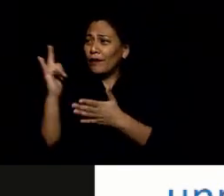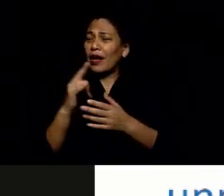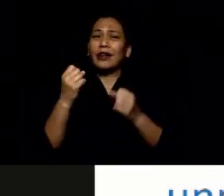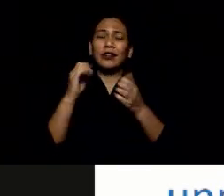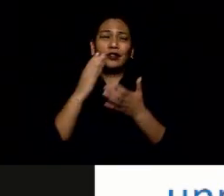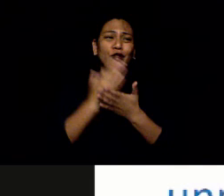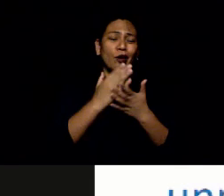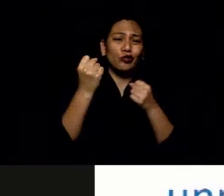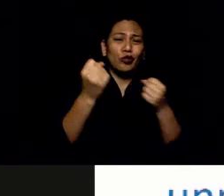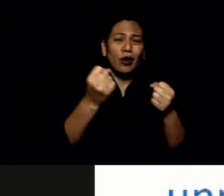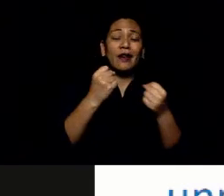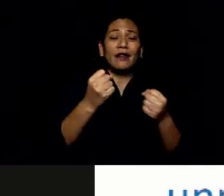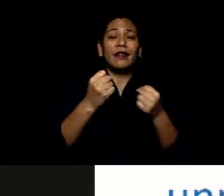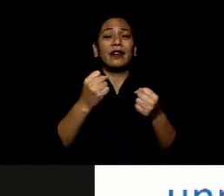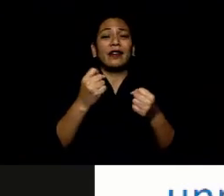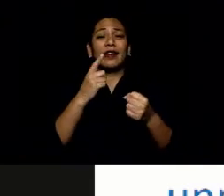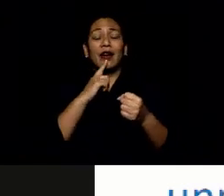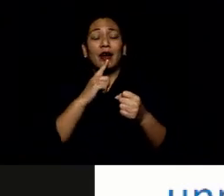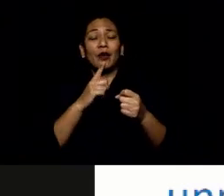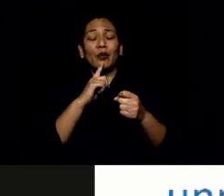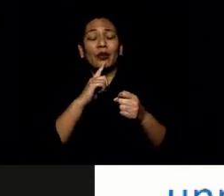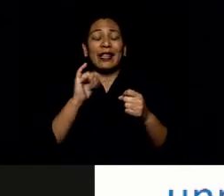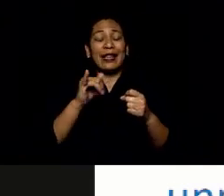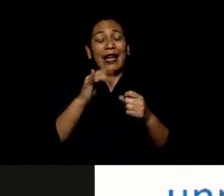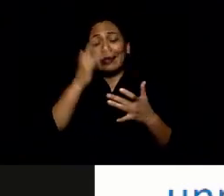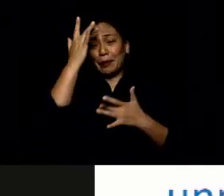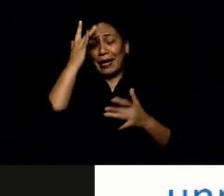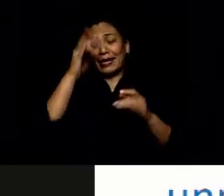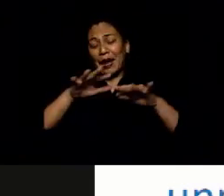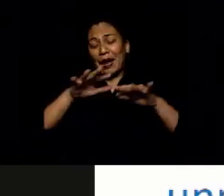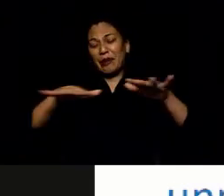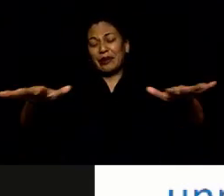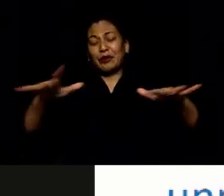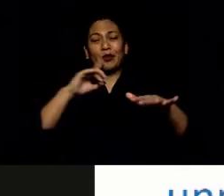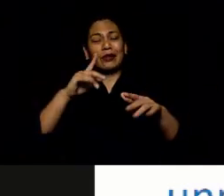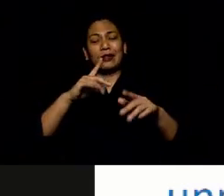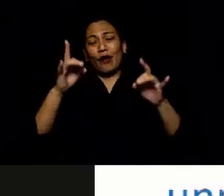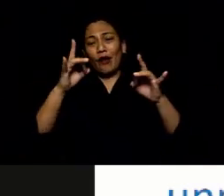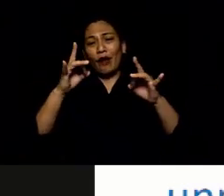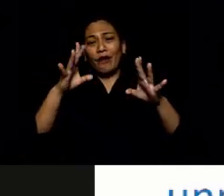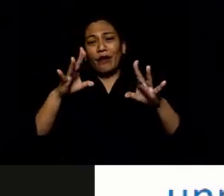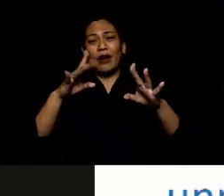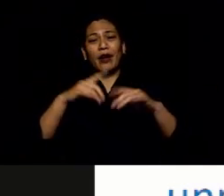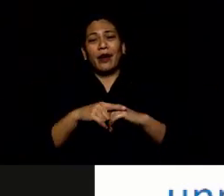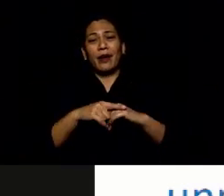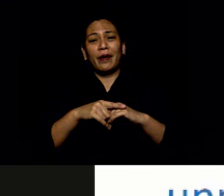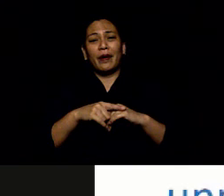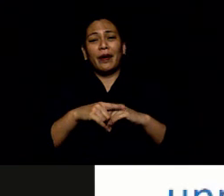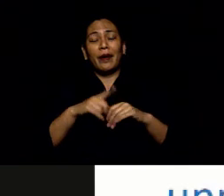This pandemic is, it is atragedy and it's so unfortunate that we can't meet in person.